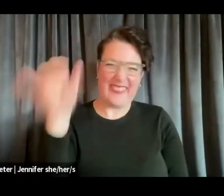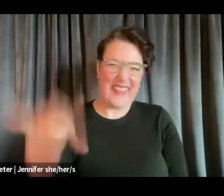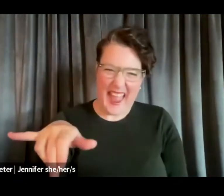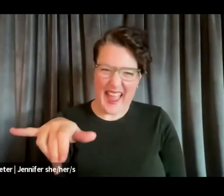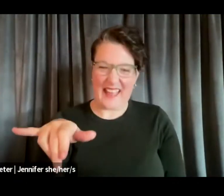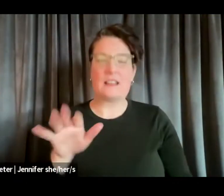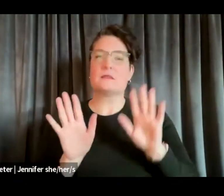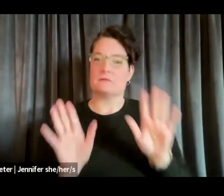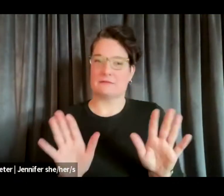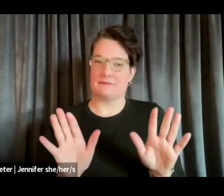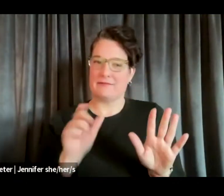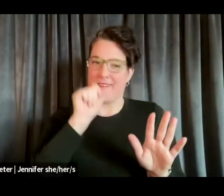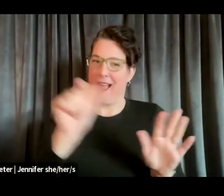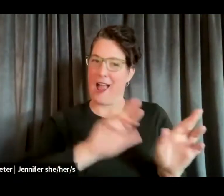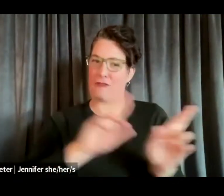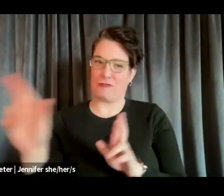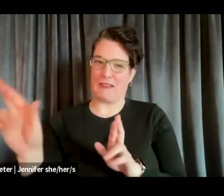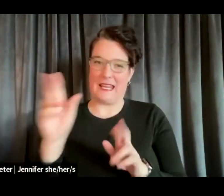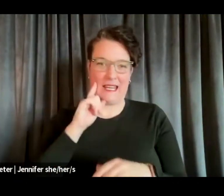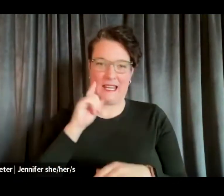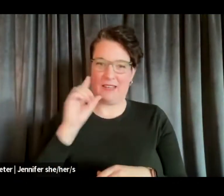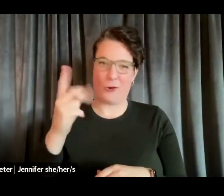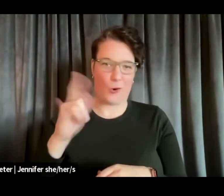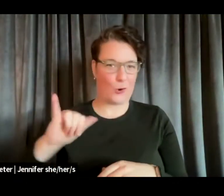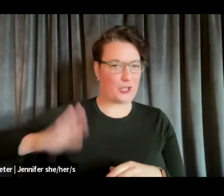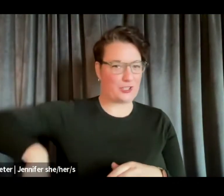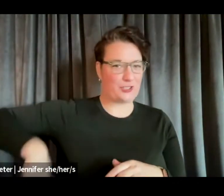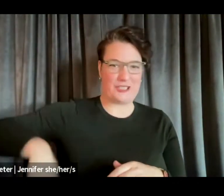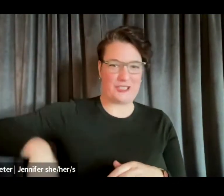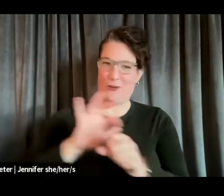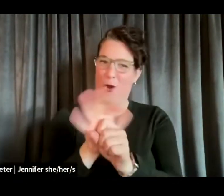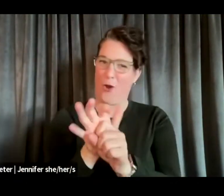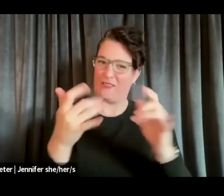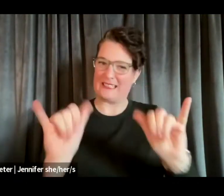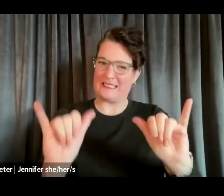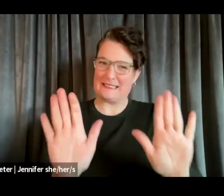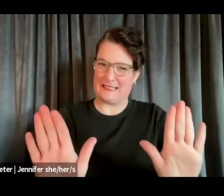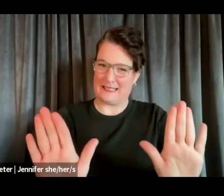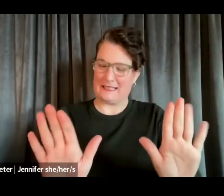We're not quite to orgy time with the COVID protocols, but like we, we have